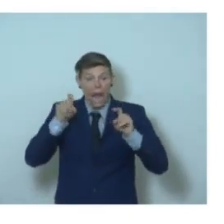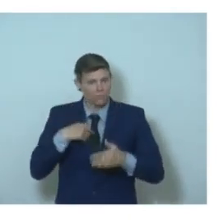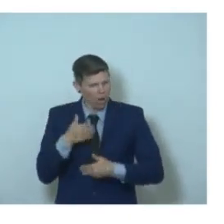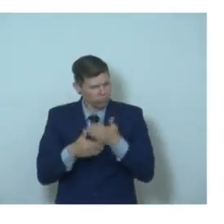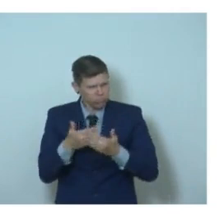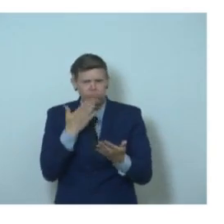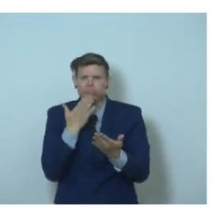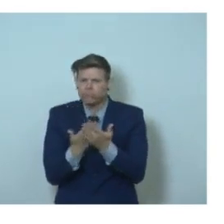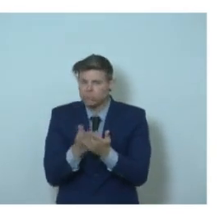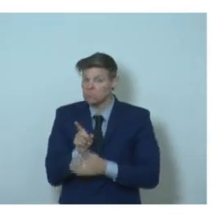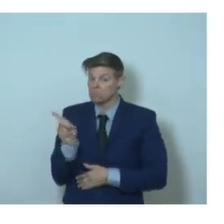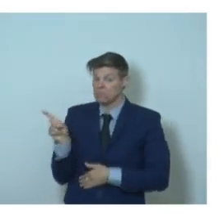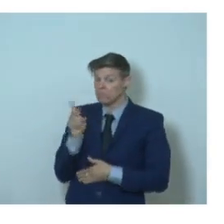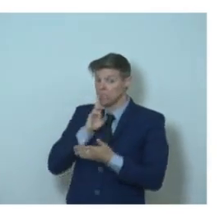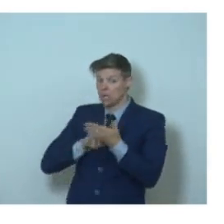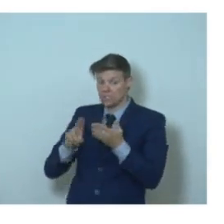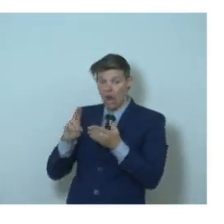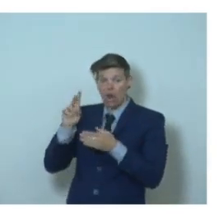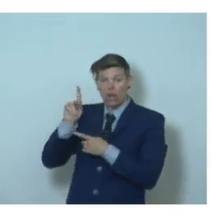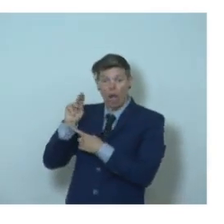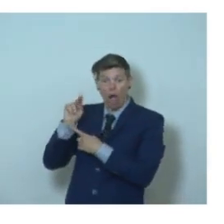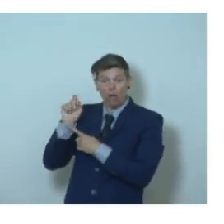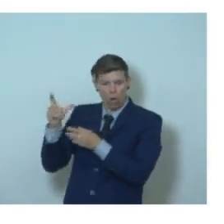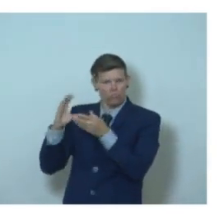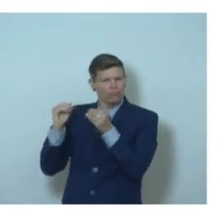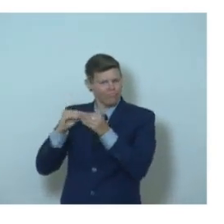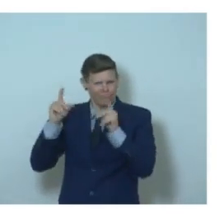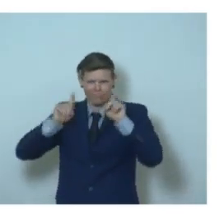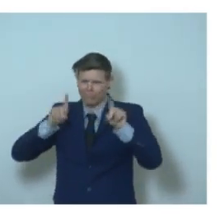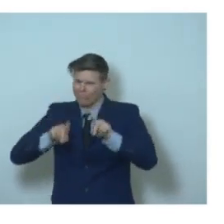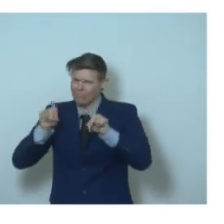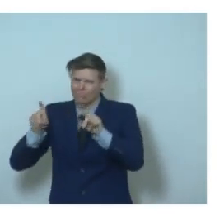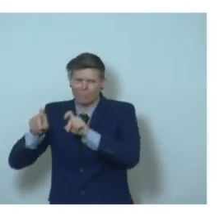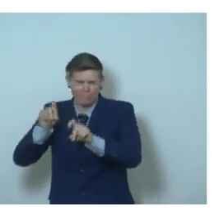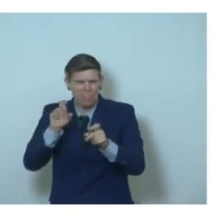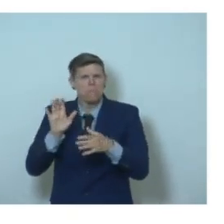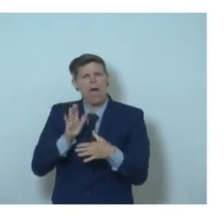SO WE’RE STILL BEATING THAT CRITERIA TESTING CAPACITY DOING WELL SECRETARY KANG CALL AGAIN.